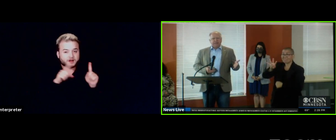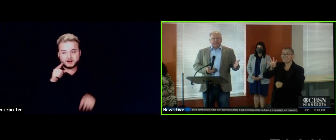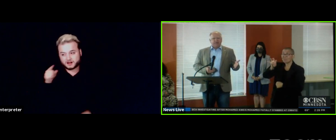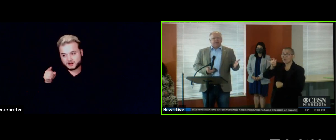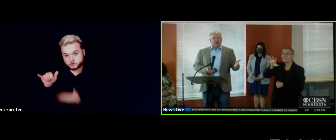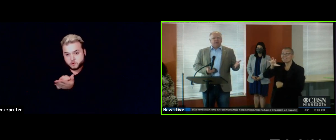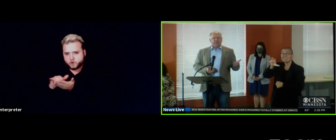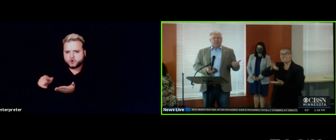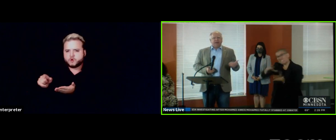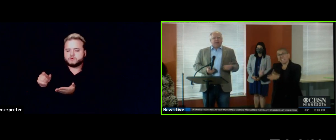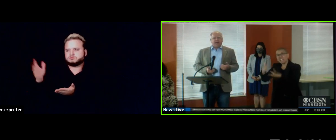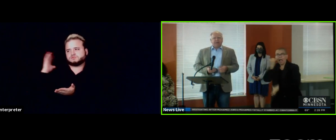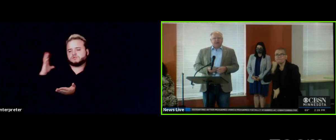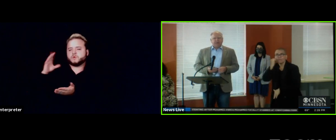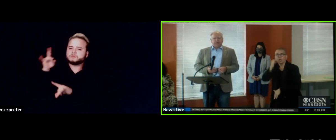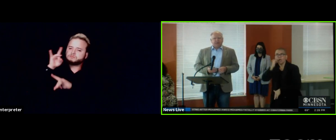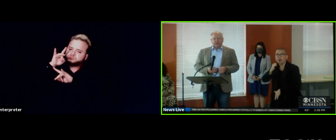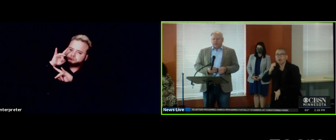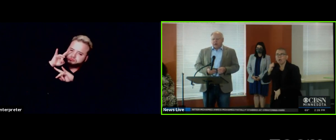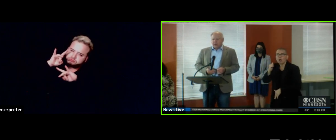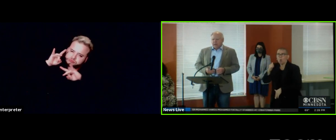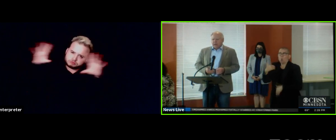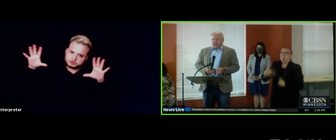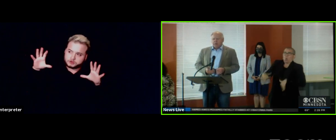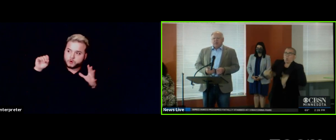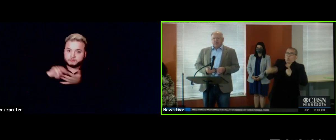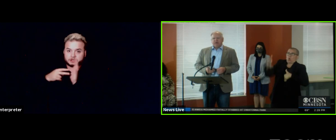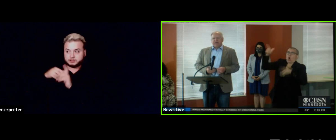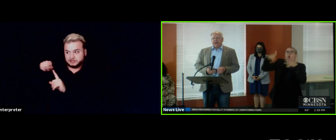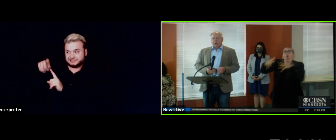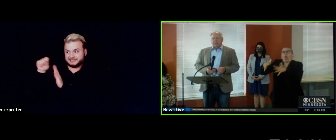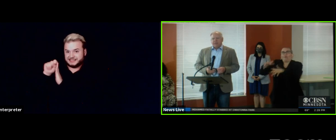made, they're very nervous about backsliding. Just like we've looked about what it means